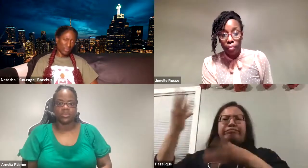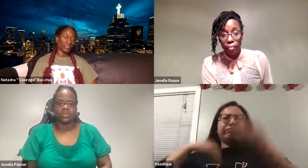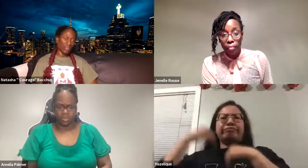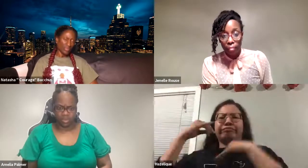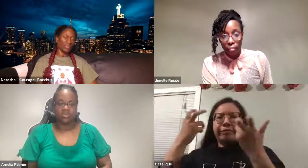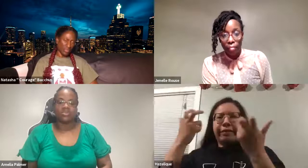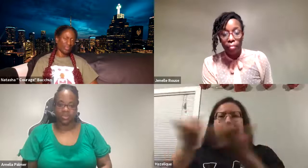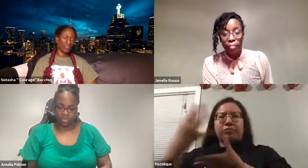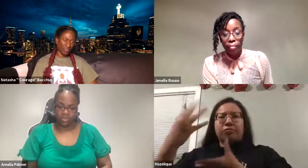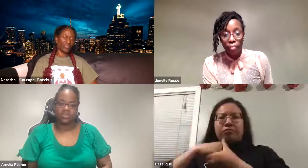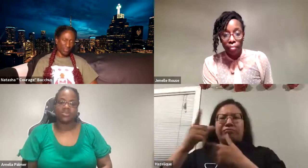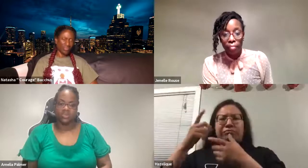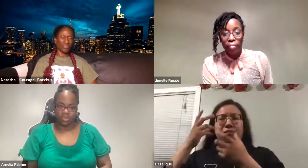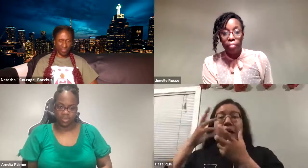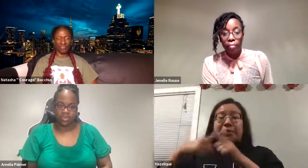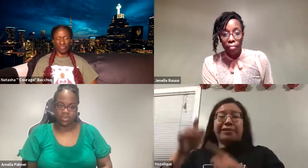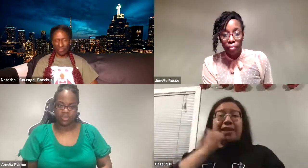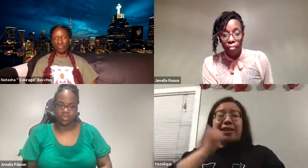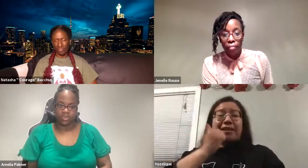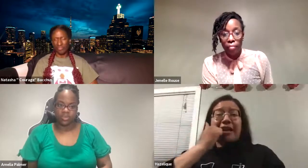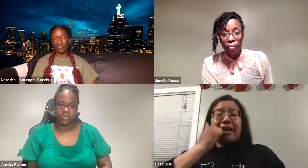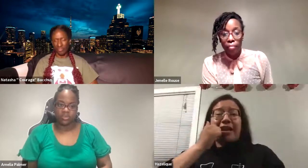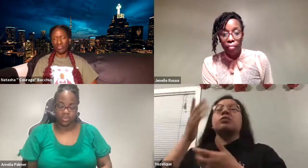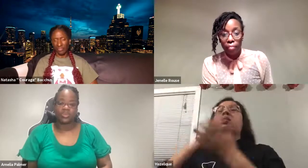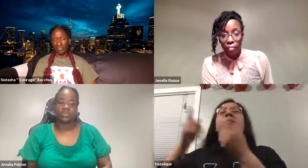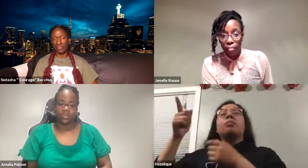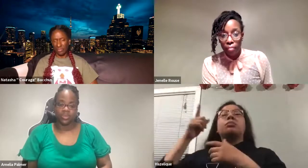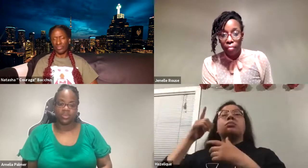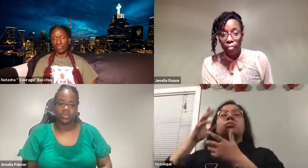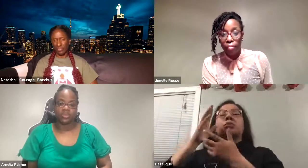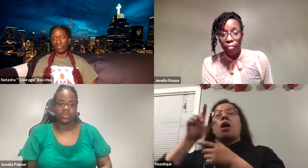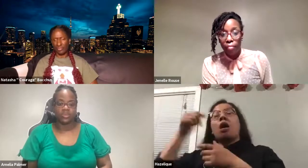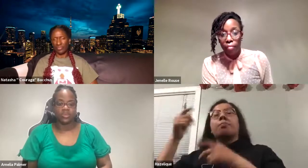if you're born into that then it's so much easier to acquire that language if you see it every day.